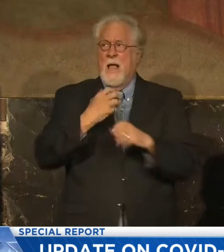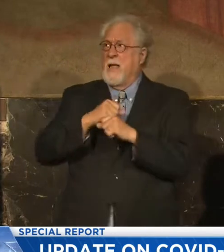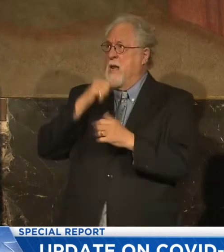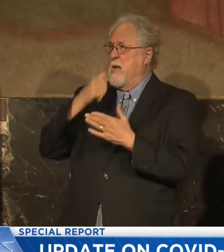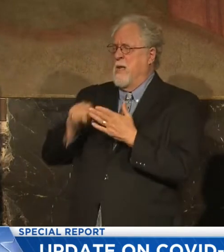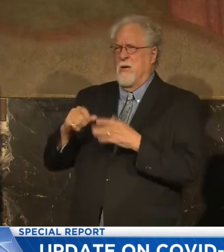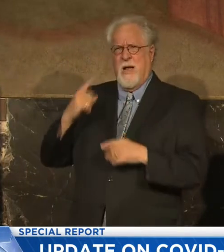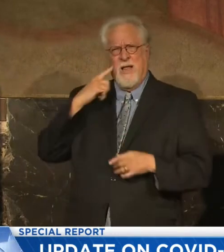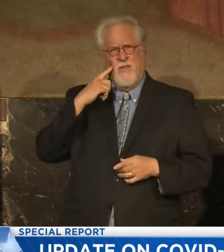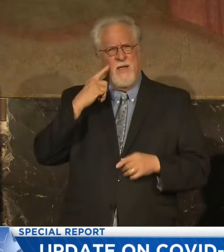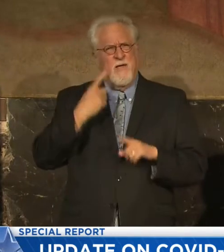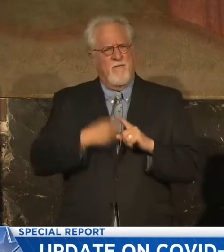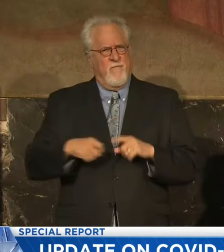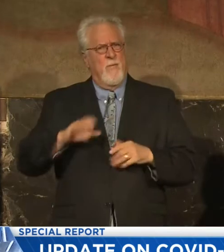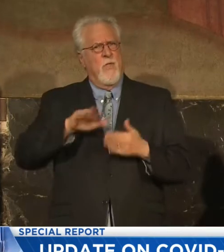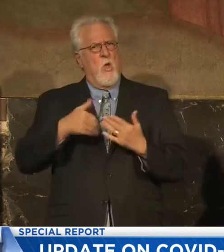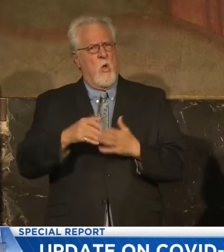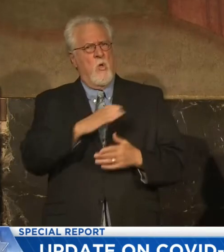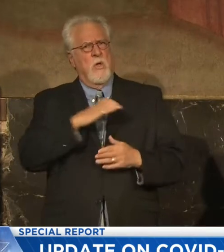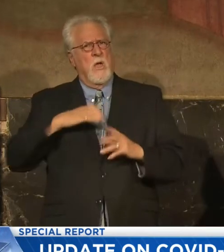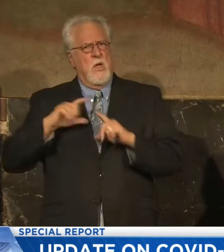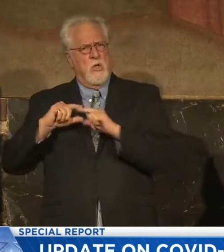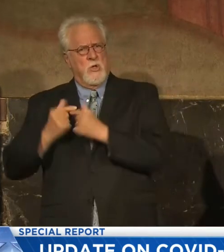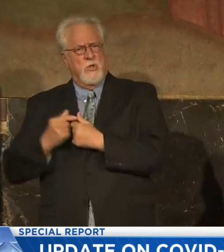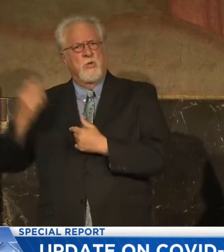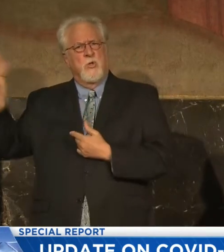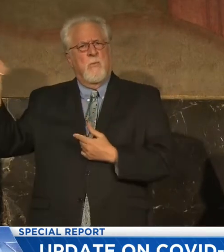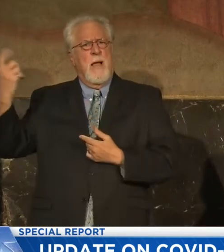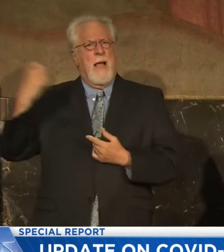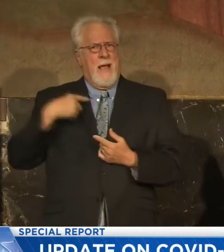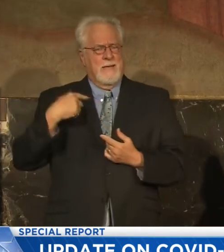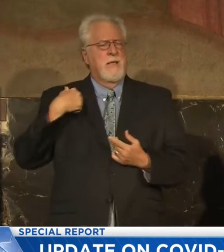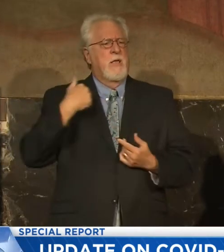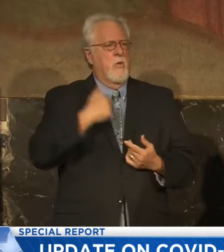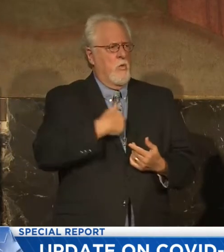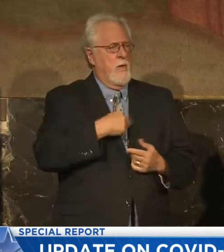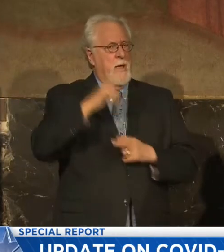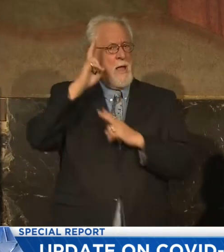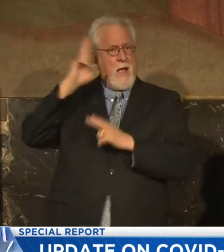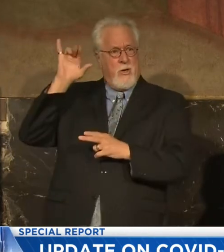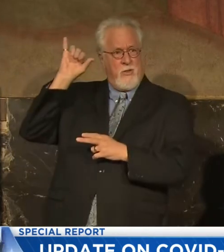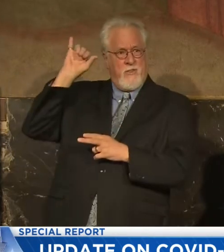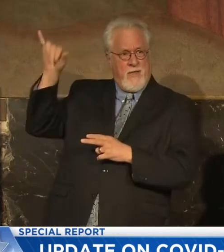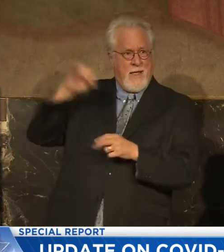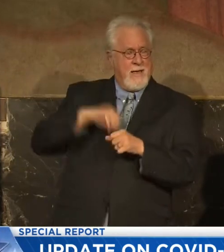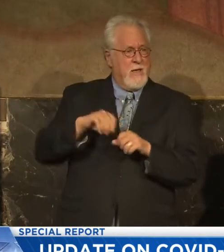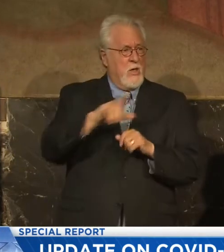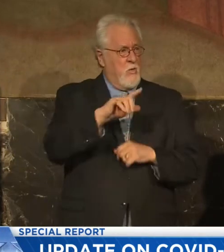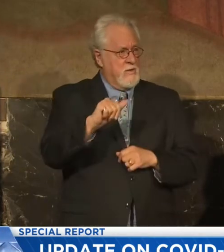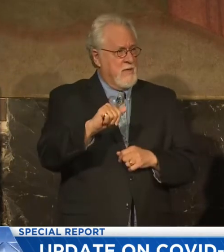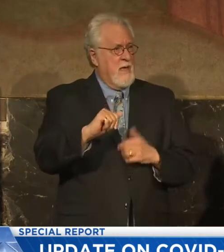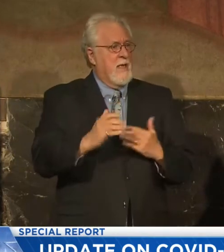DOING THAT IS 45% OF ALL OF THE FUNDING THAT WOULD GO TO THAT STATE WOULD GO TO LOCAL GOVERNMENT. SO I RECEIVED A LETTER FROM THE